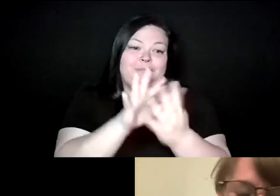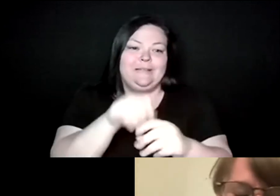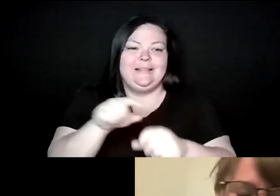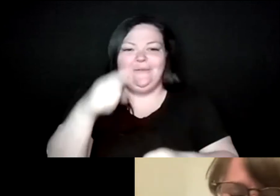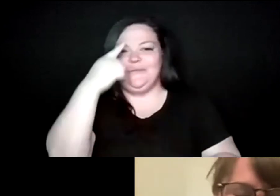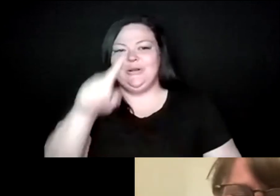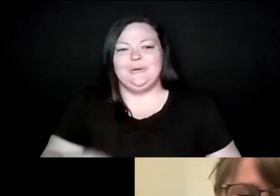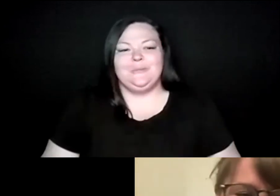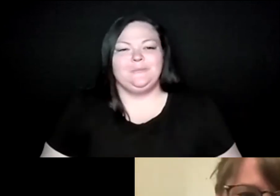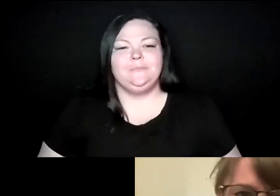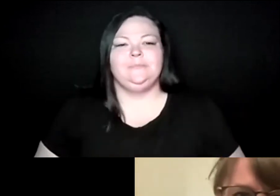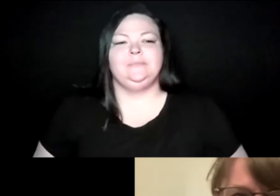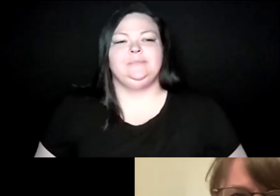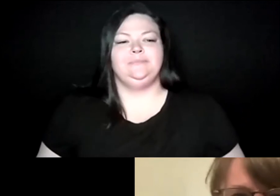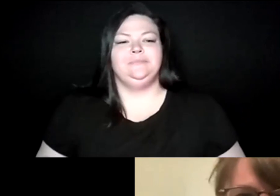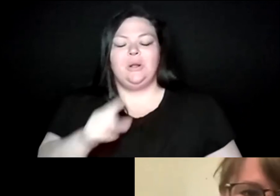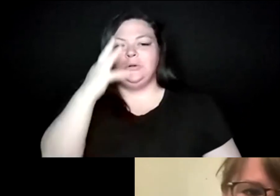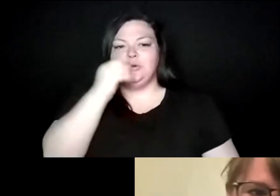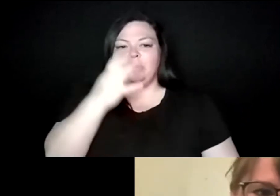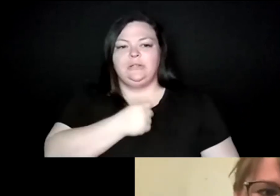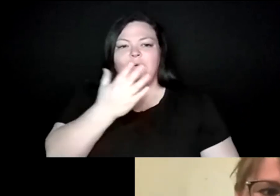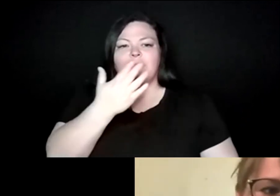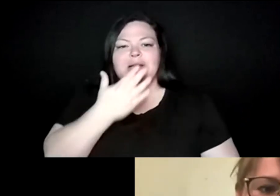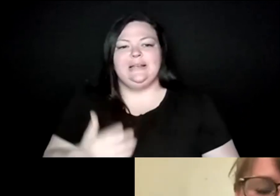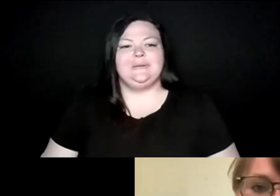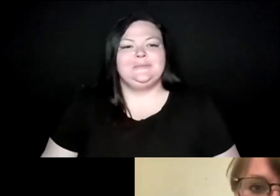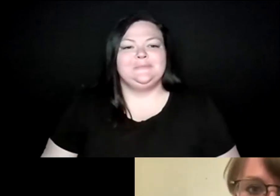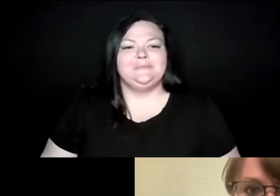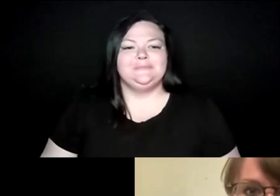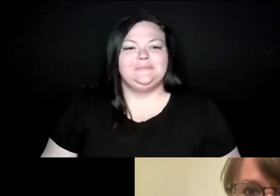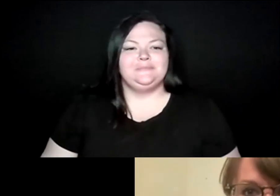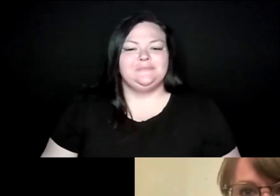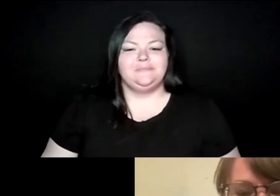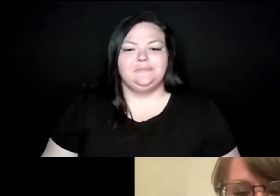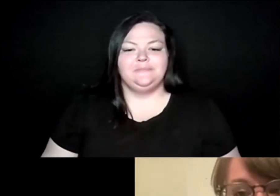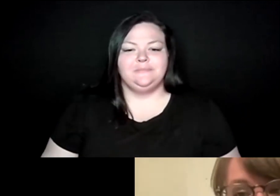are just gorgeous poems thank you, um, that's